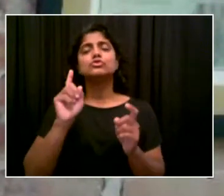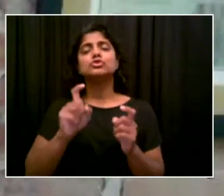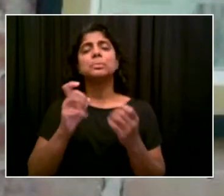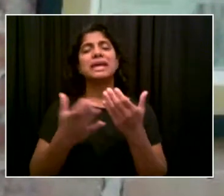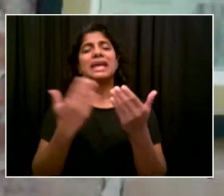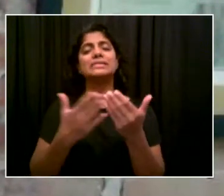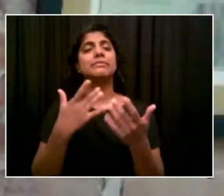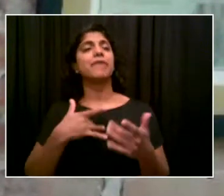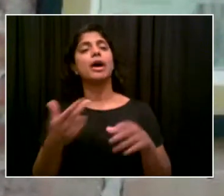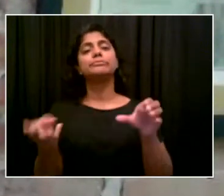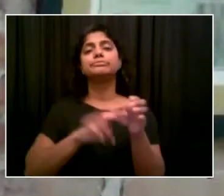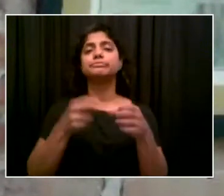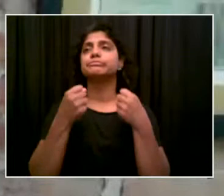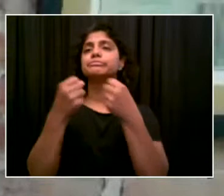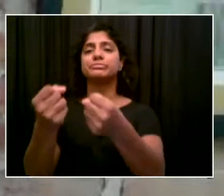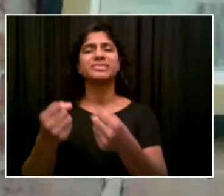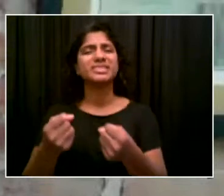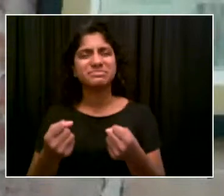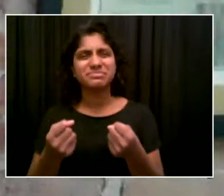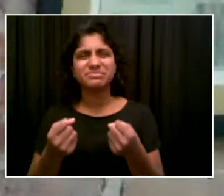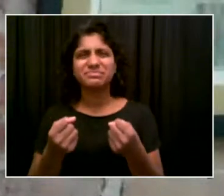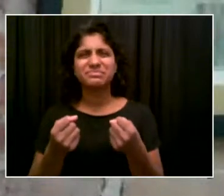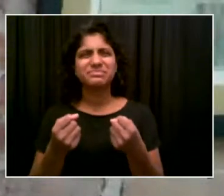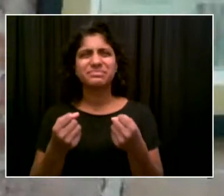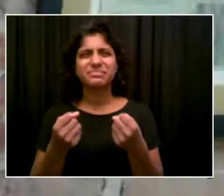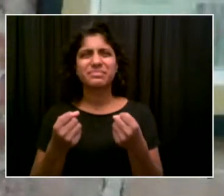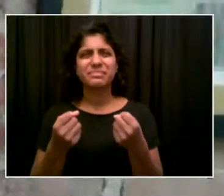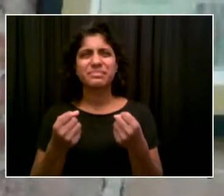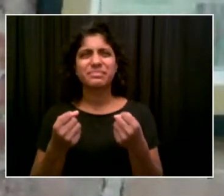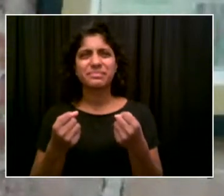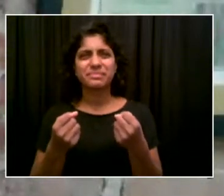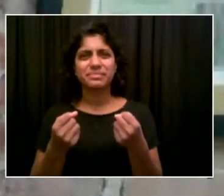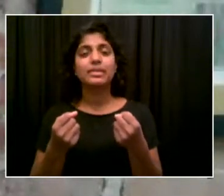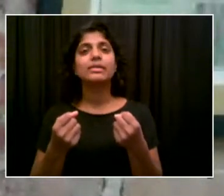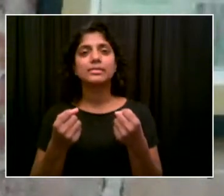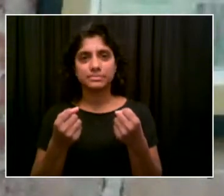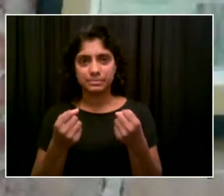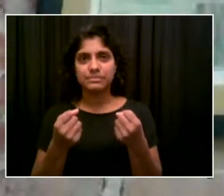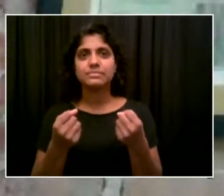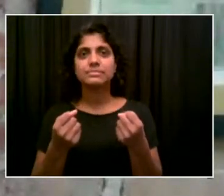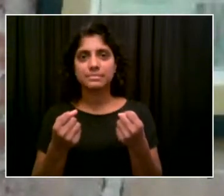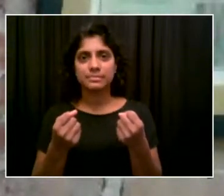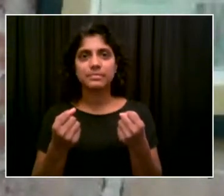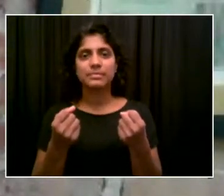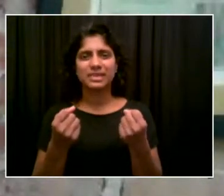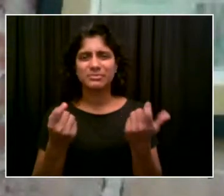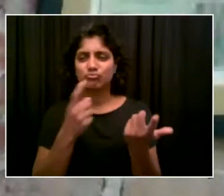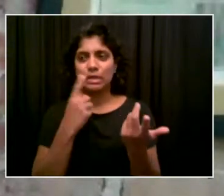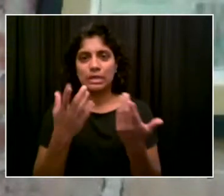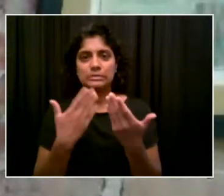TRAVEL THROUGHOUT THE CITY. THE WAY TO DO THAT IS CONGESTION PRICING.